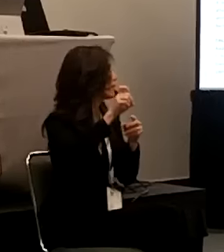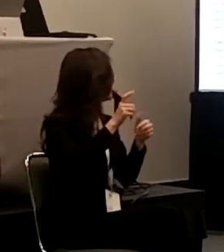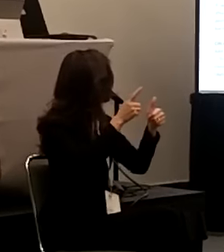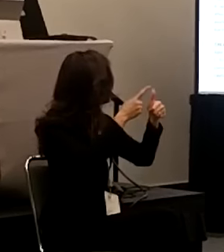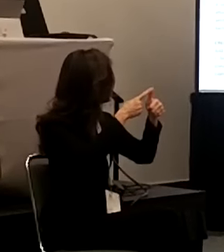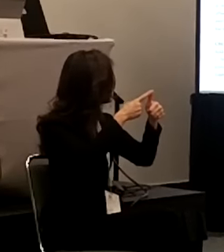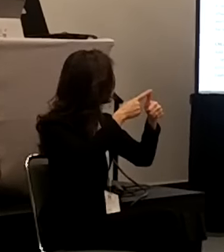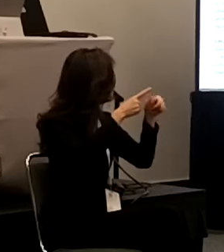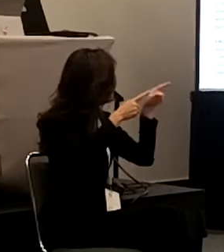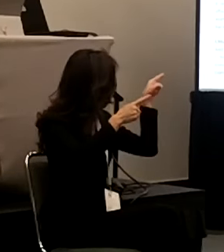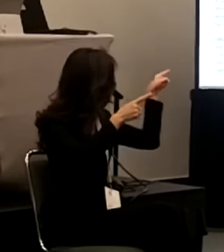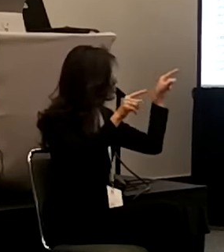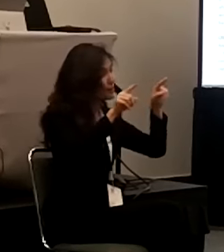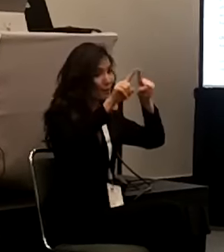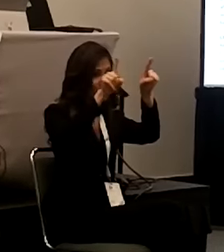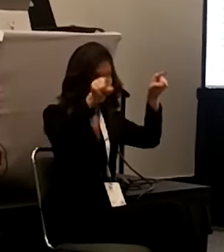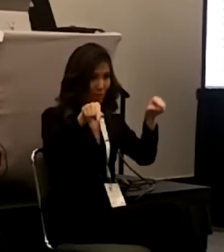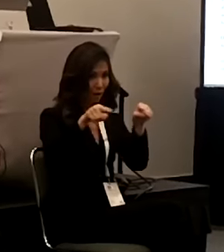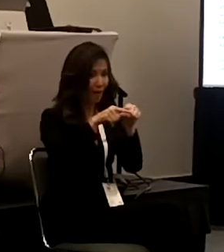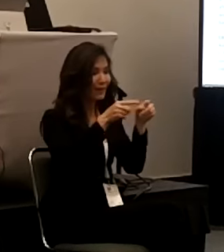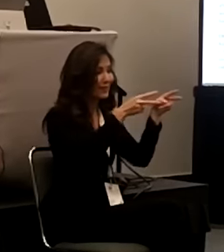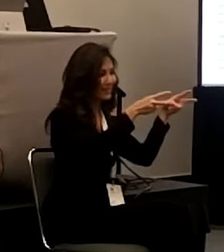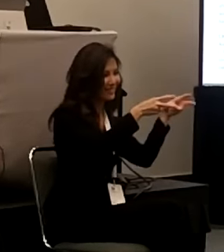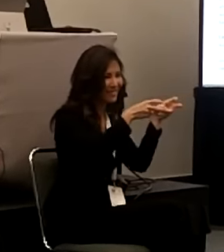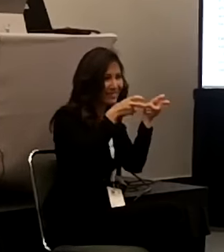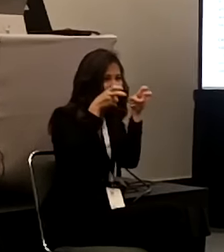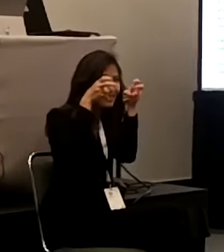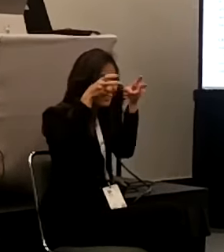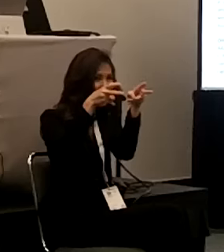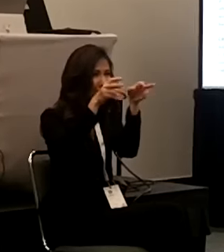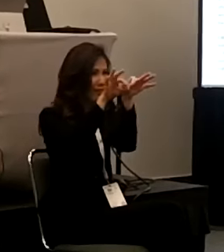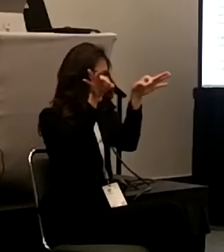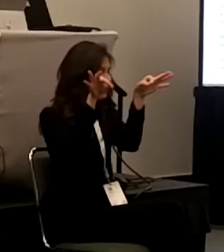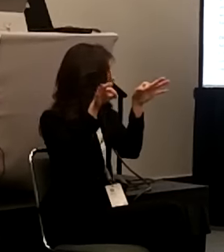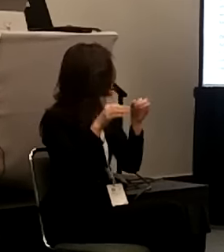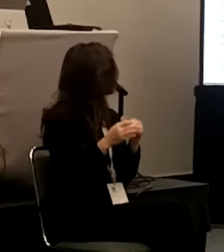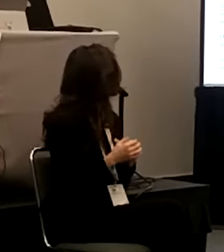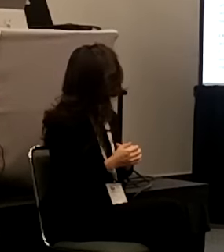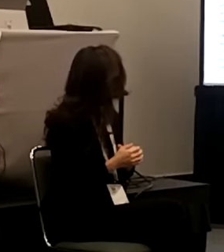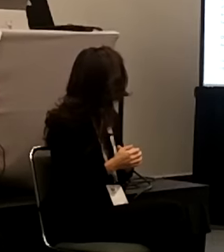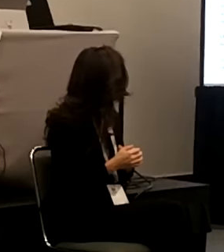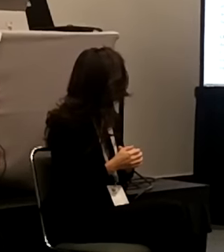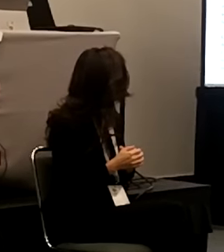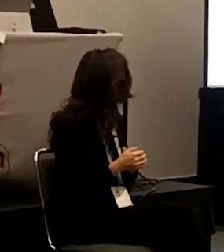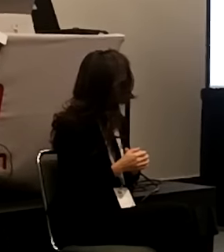that always might be needed, the little intro music. And you just paste it all in there,